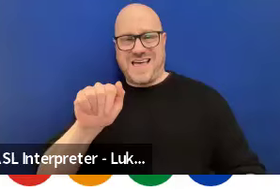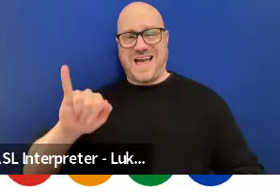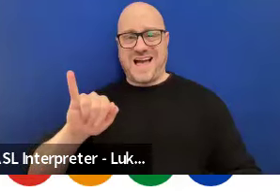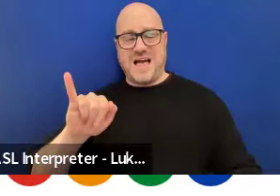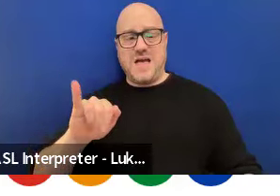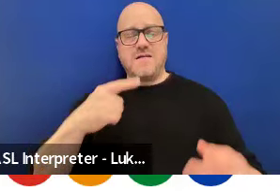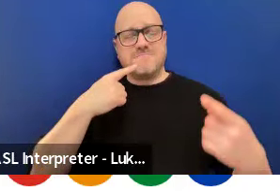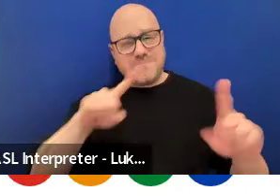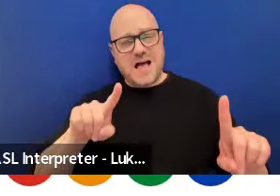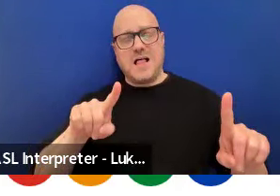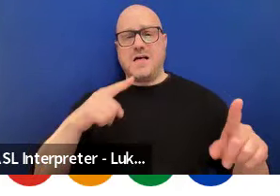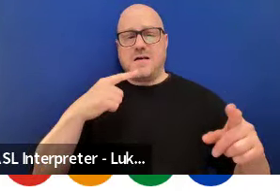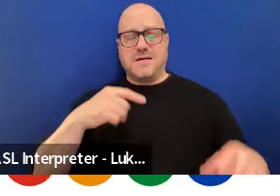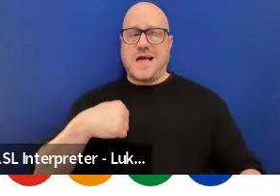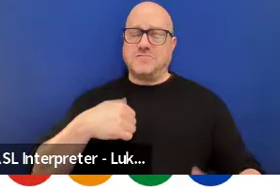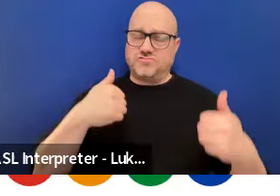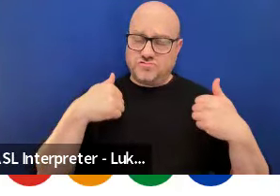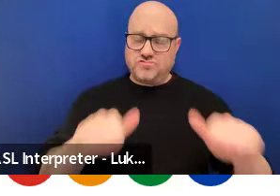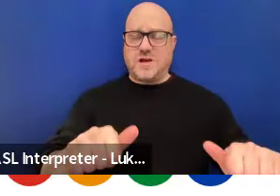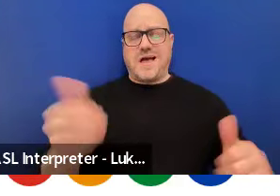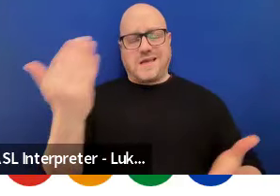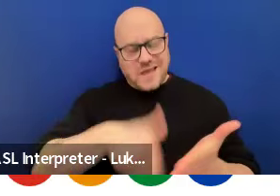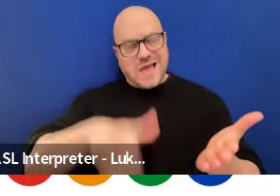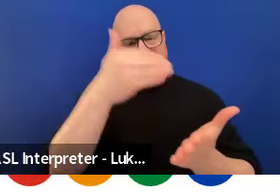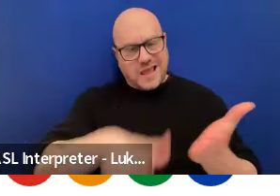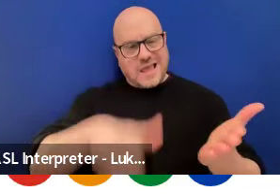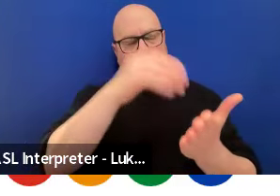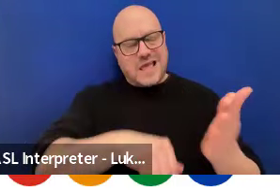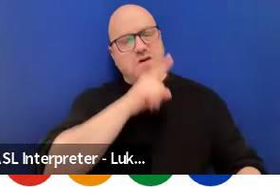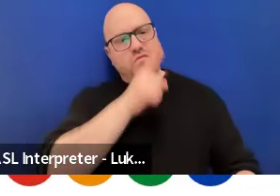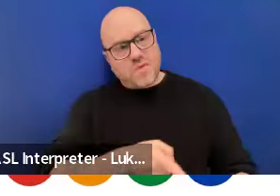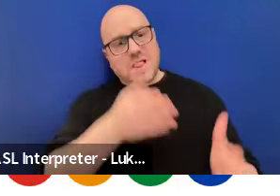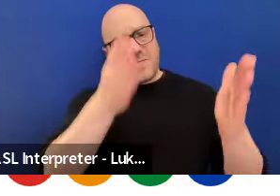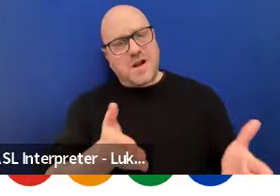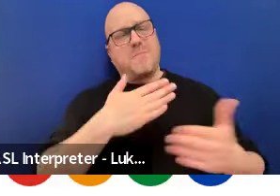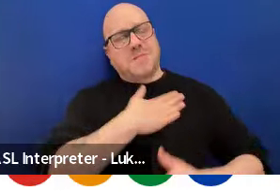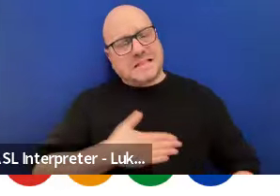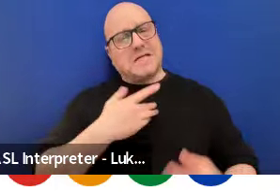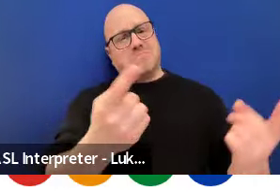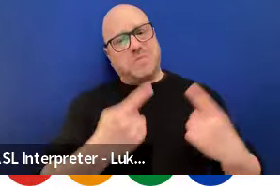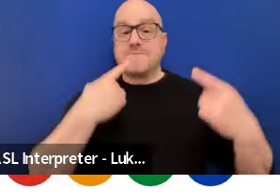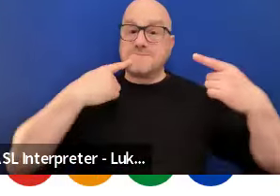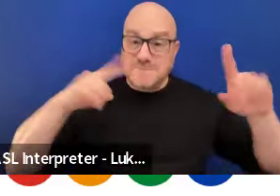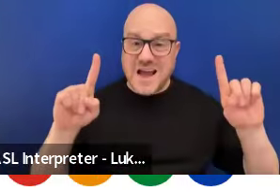HALF HOURS TALKING TO A CHAT BOT. AND FINALLY, AFTER PUTTING IN REAL PERSON, REAL PERSON, REAL PERSON, REAL PERSON...